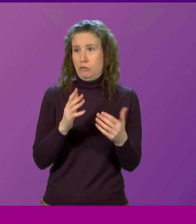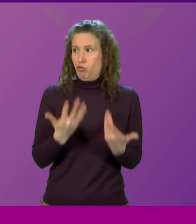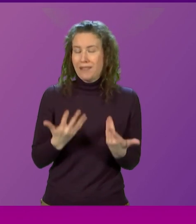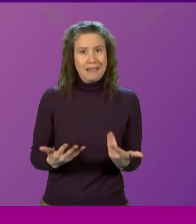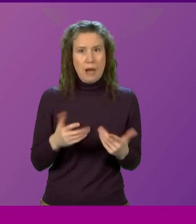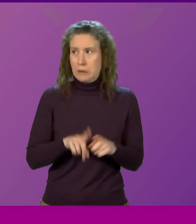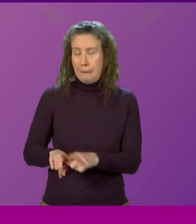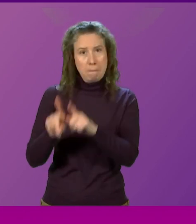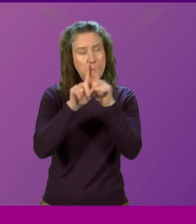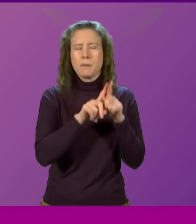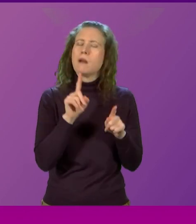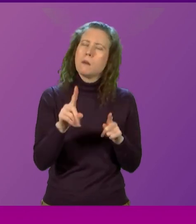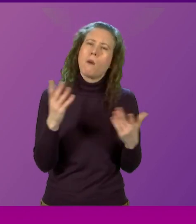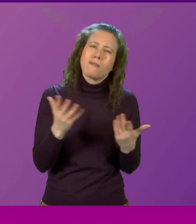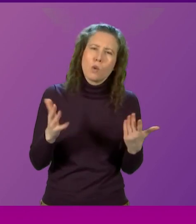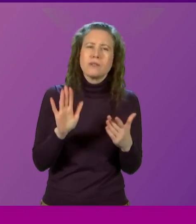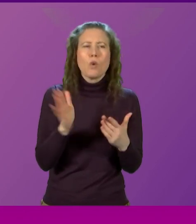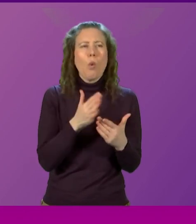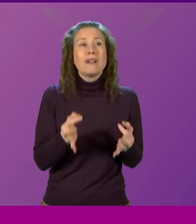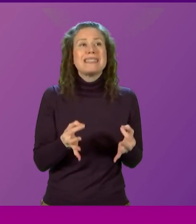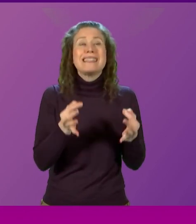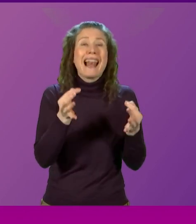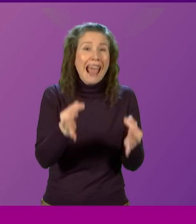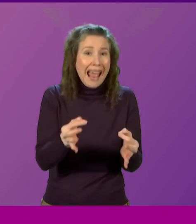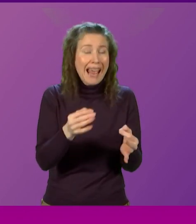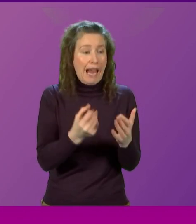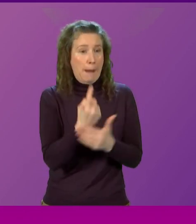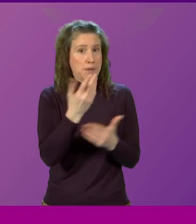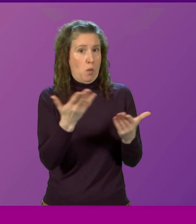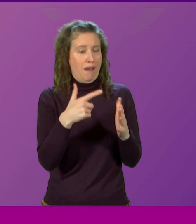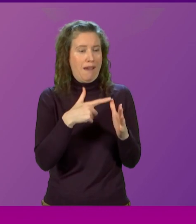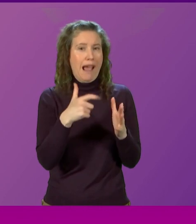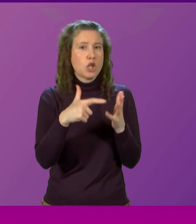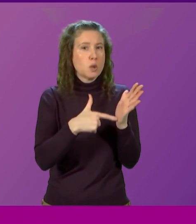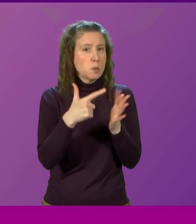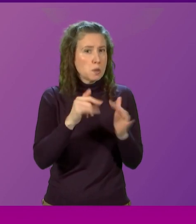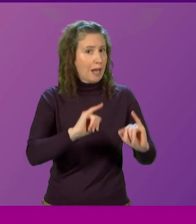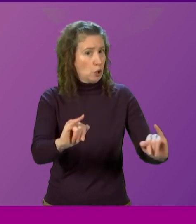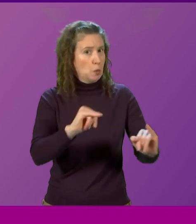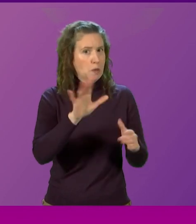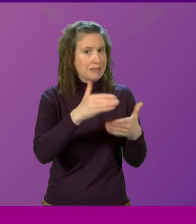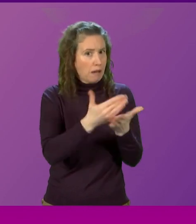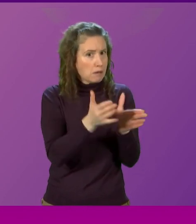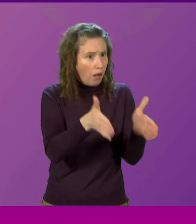Of course, not all delays are in the acute sector, and it is important to point out that,